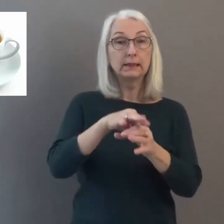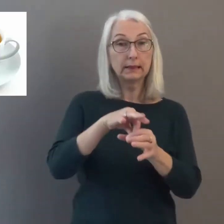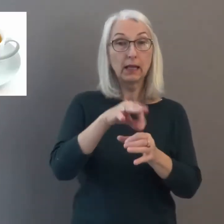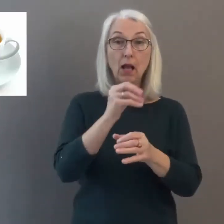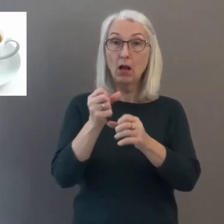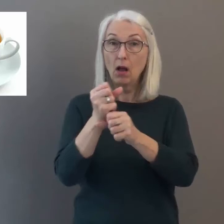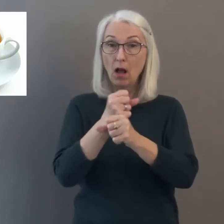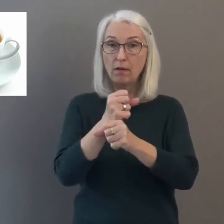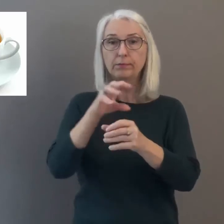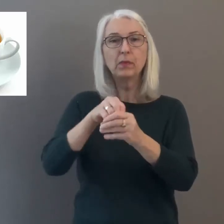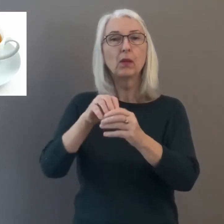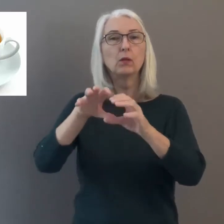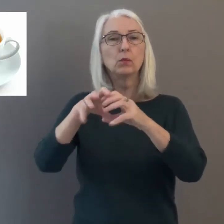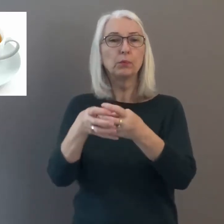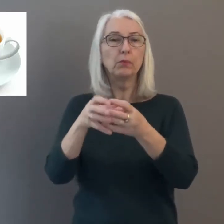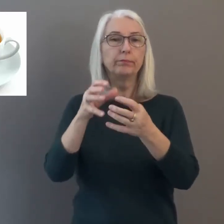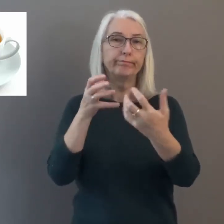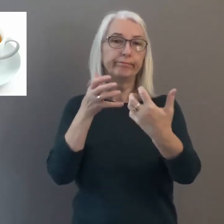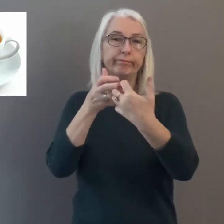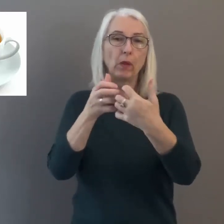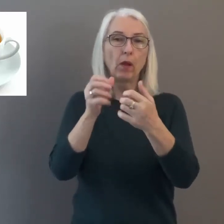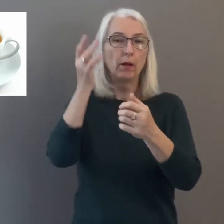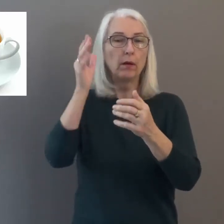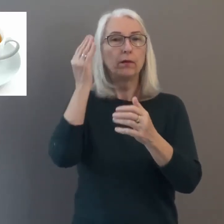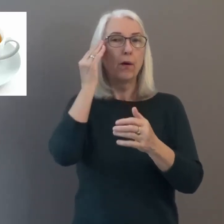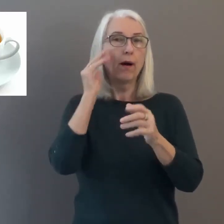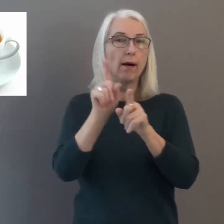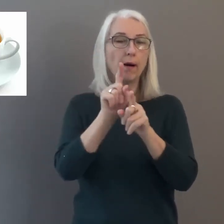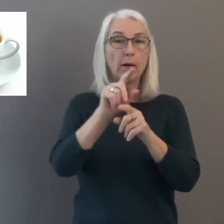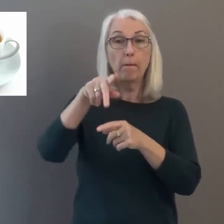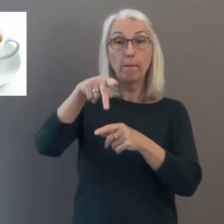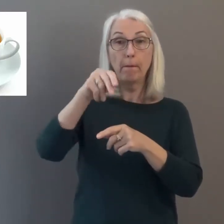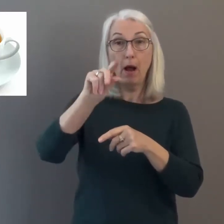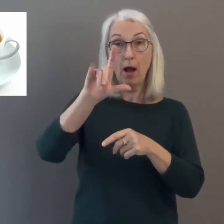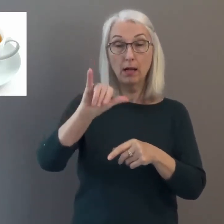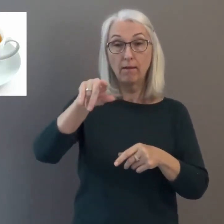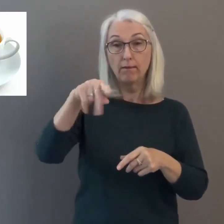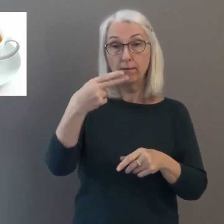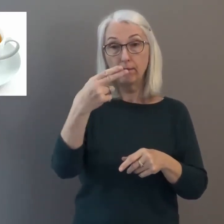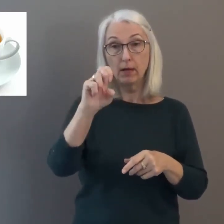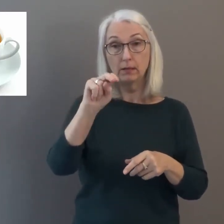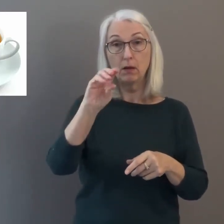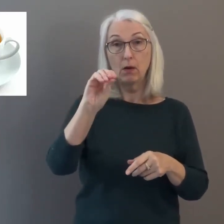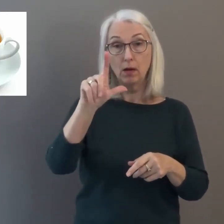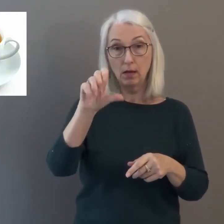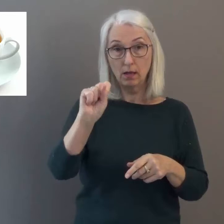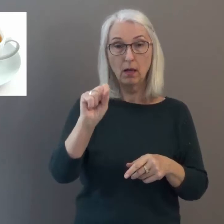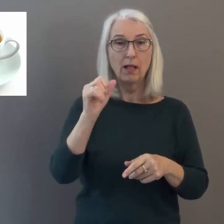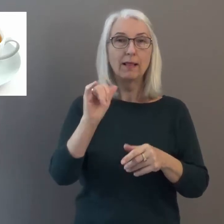Tea and coffee contain a group of compounds known as polyphenols,